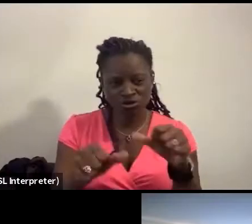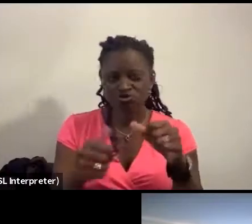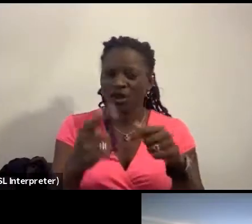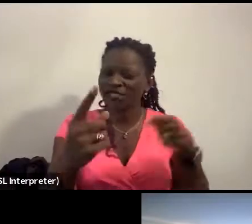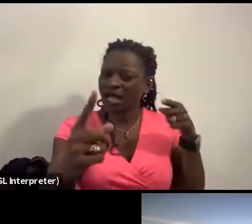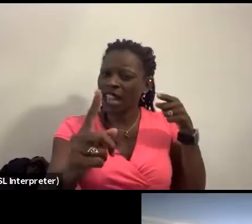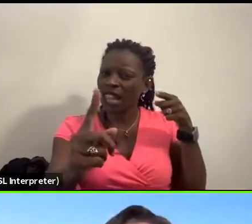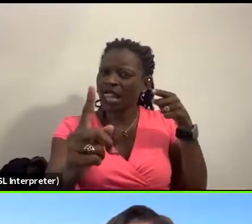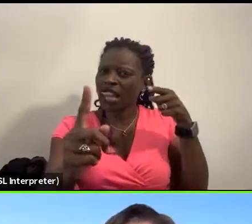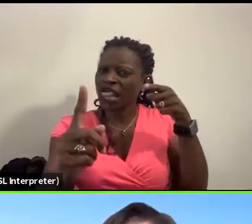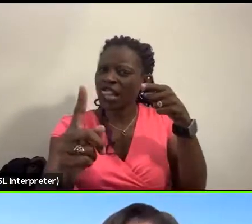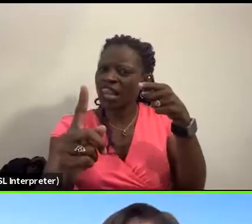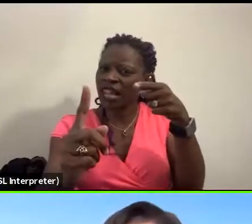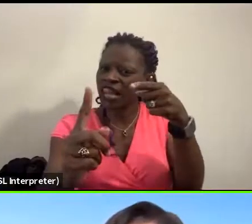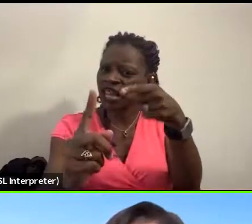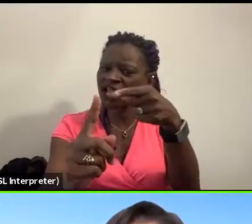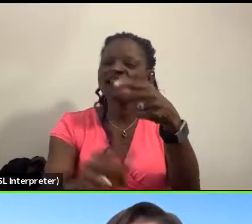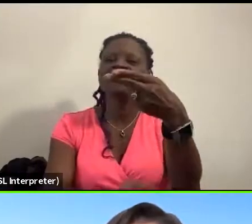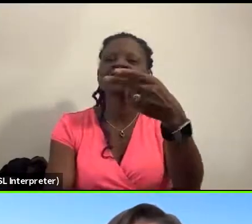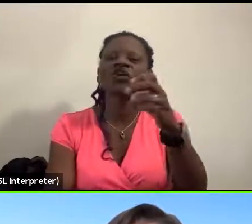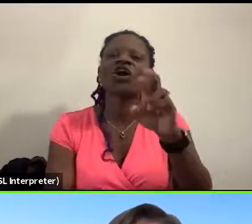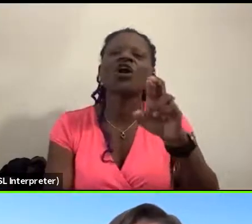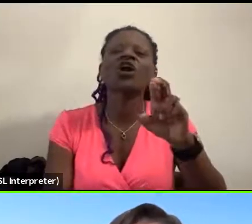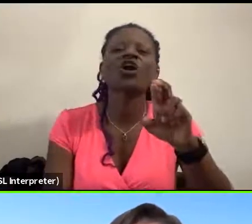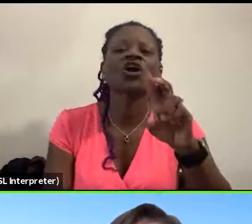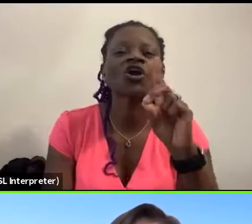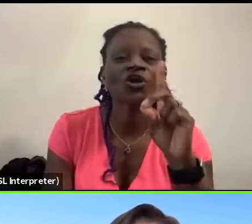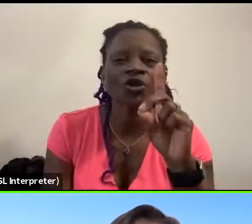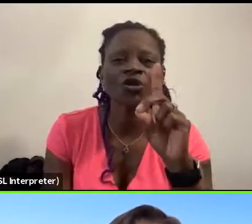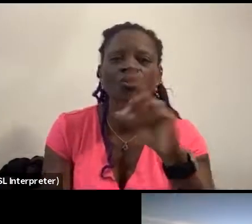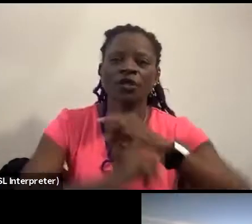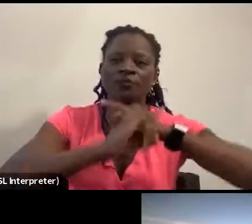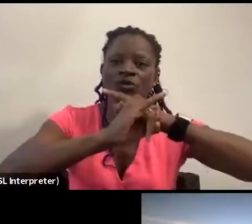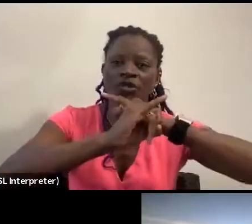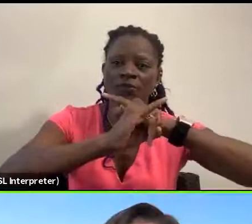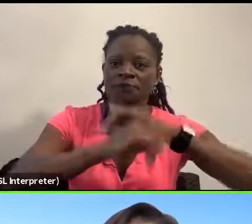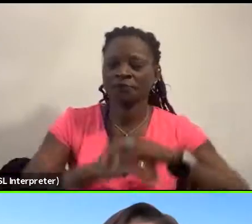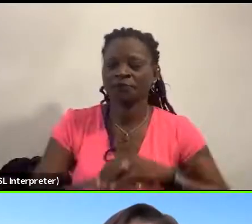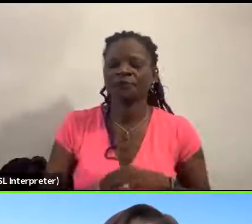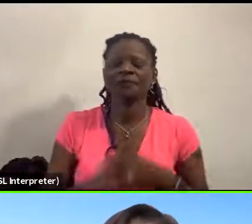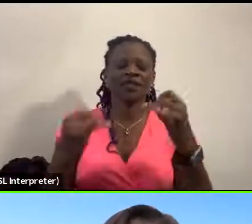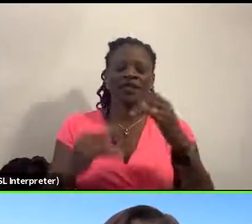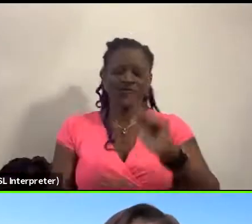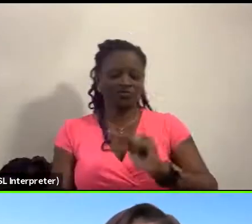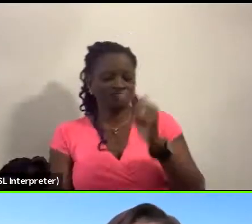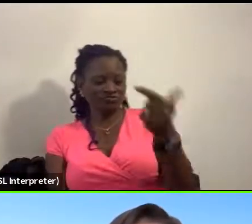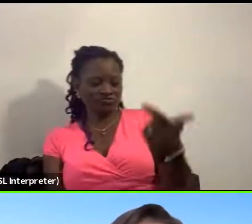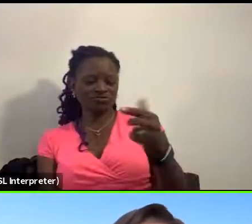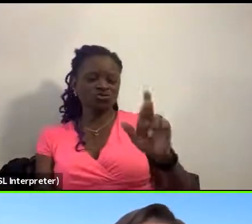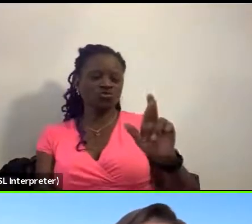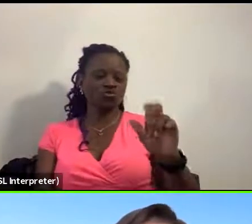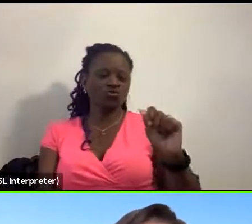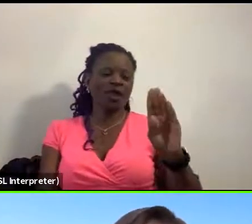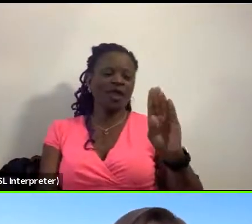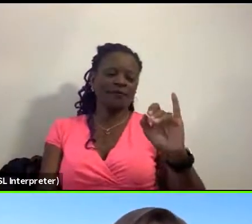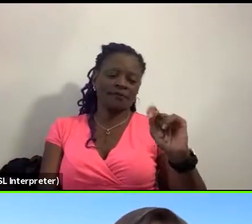eligibility to our adult entire adult population. Now, I'll hand it back to Supervisor Robert.